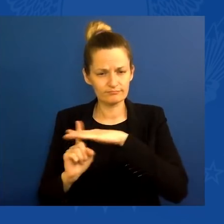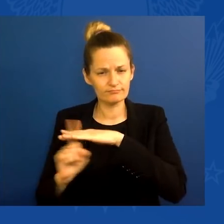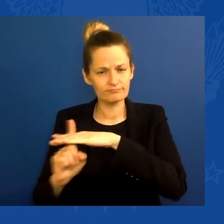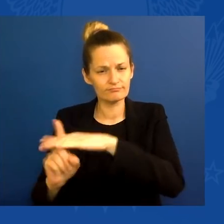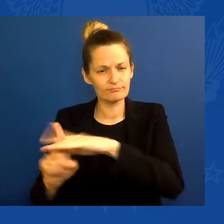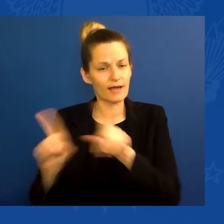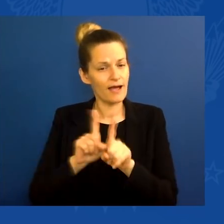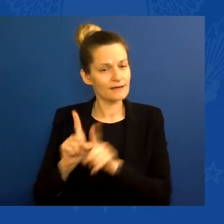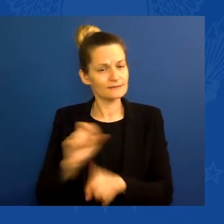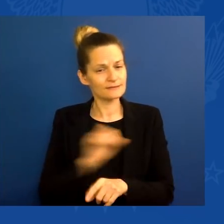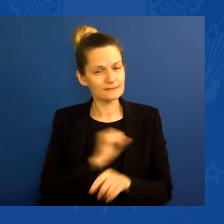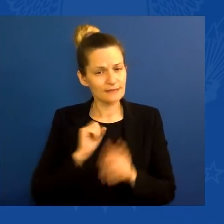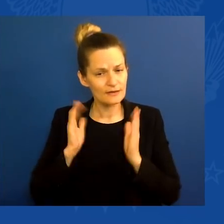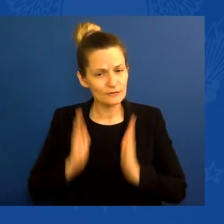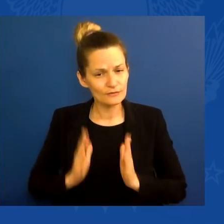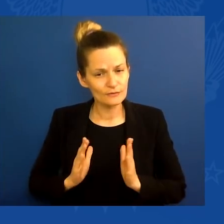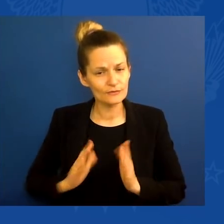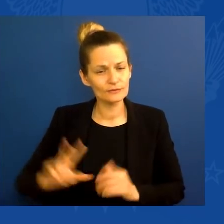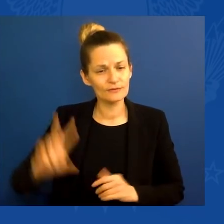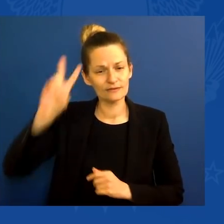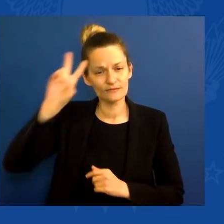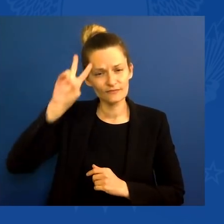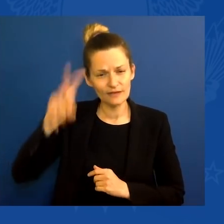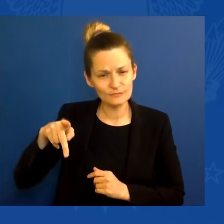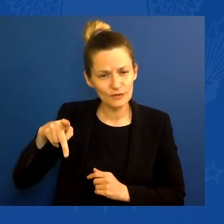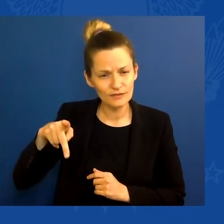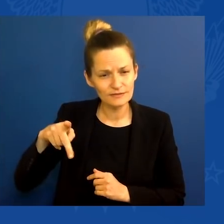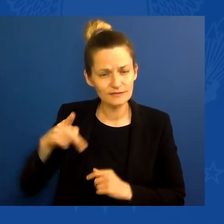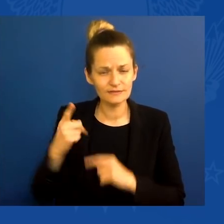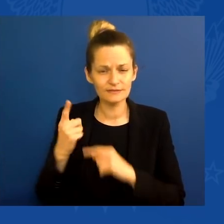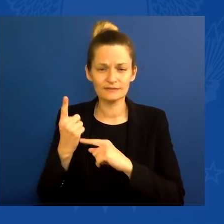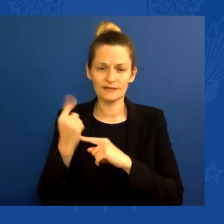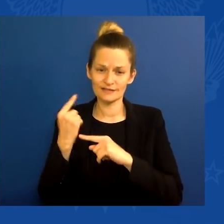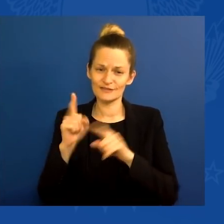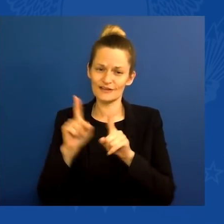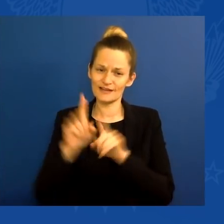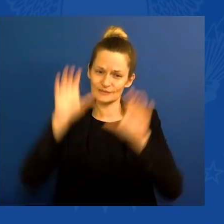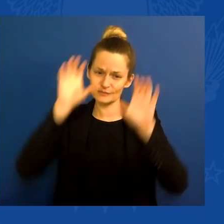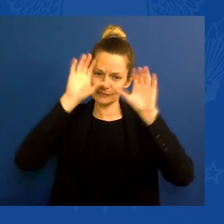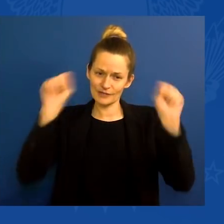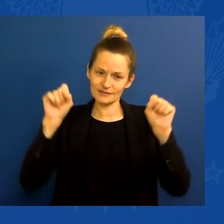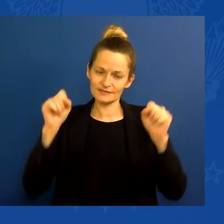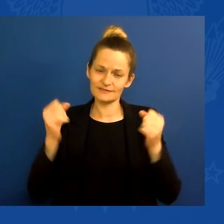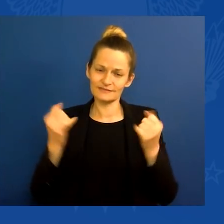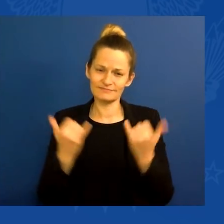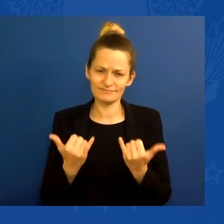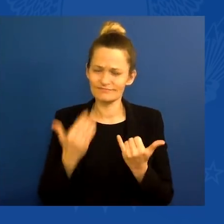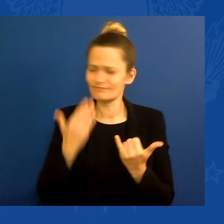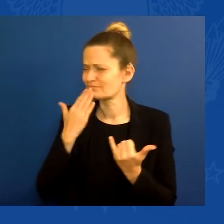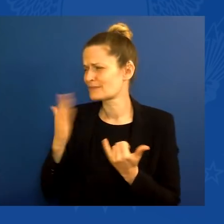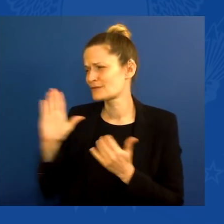We are grateful you for your leadership in making our officers, giving our officers the tools they need and resources